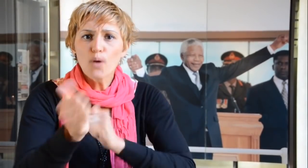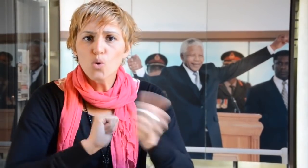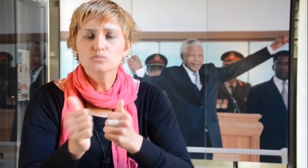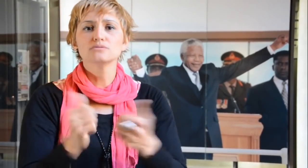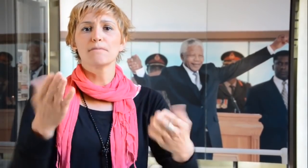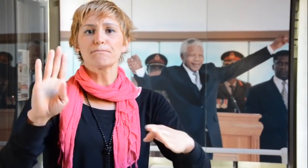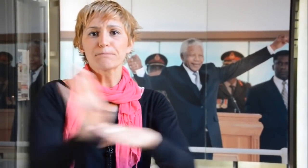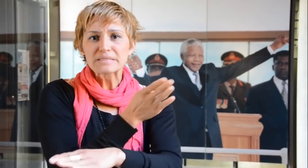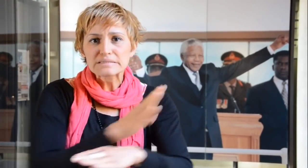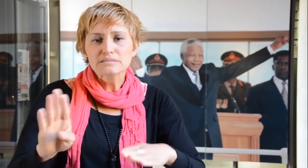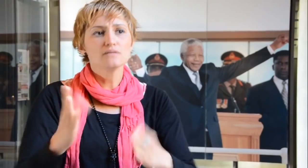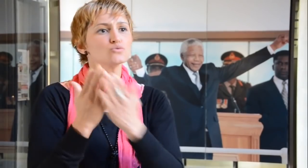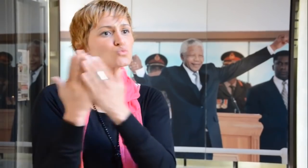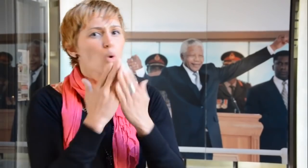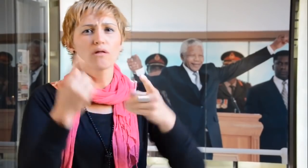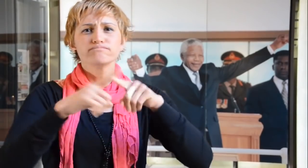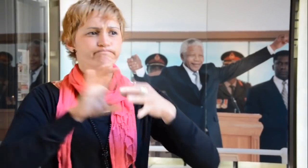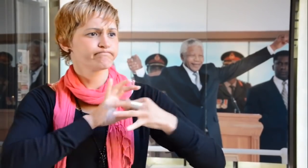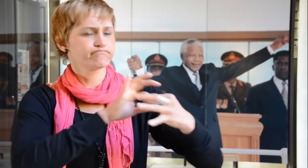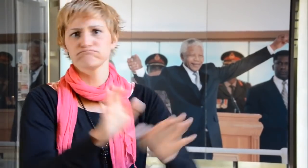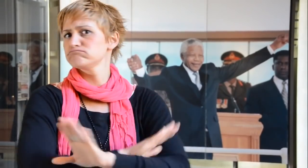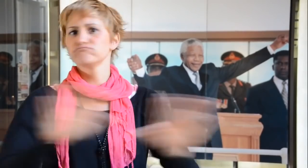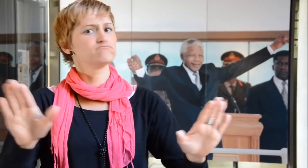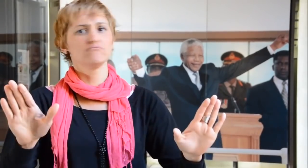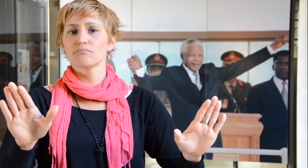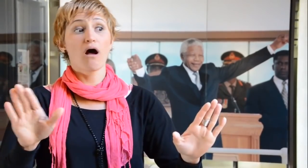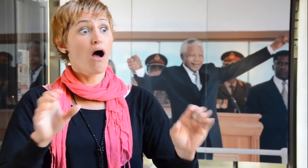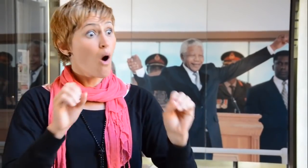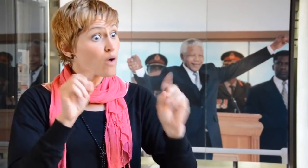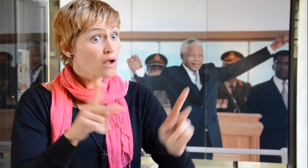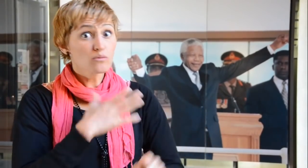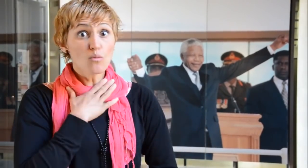boycotted South Africa in many ways: sports, businesses, schools, and many others, refusing to develop a relationship.